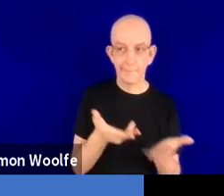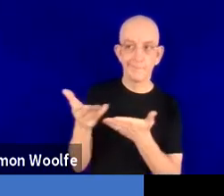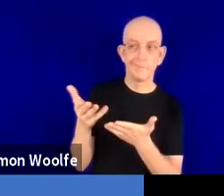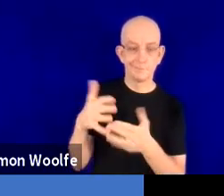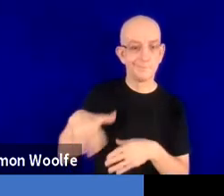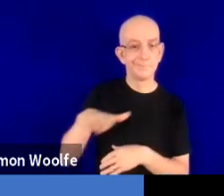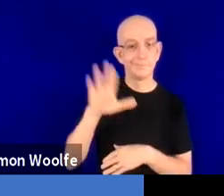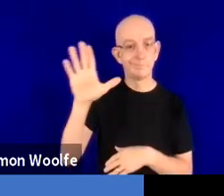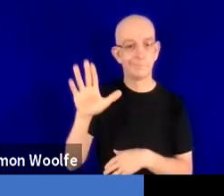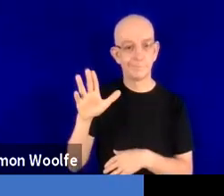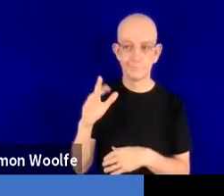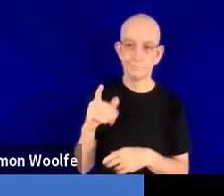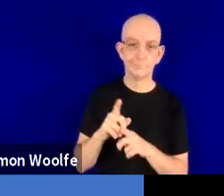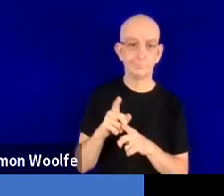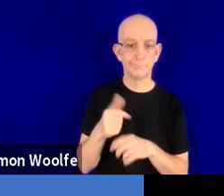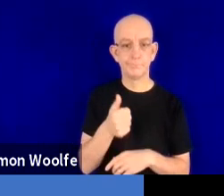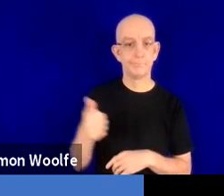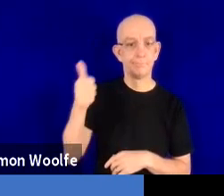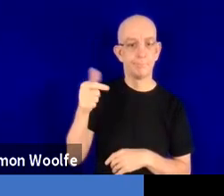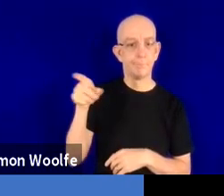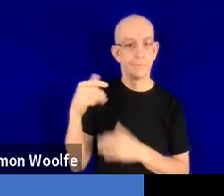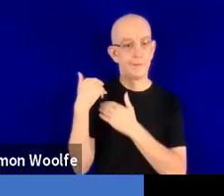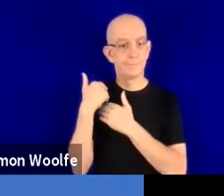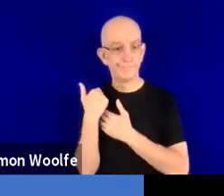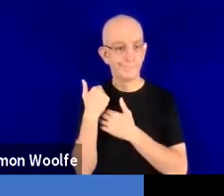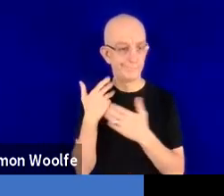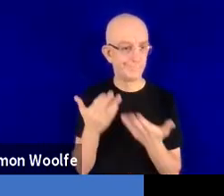Another kind of interesting case to mention is schemes for informal workers